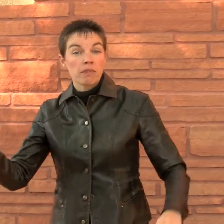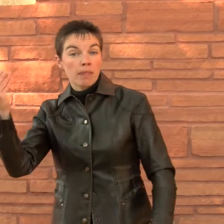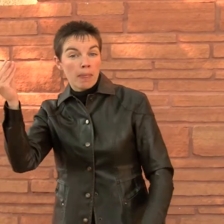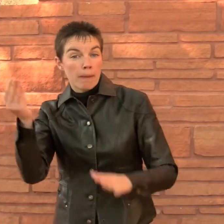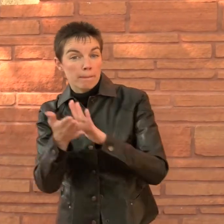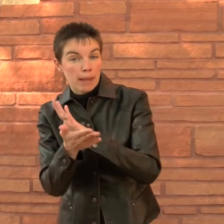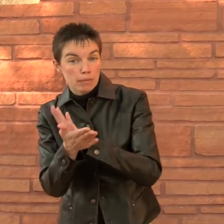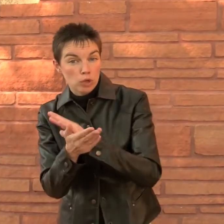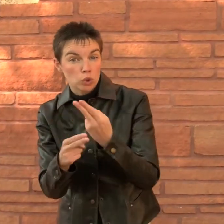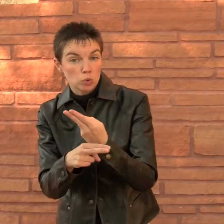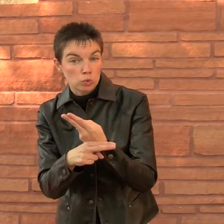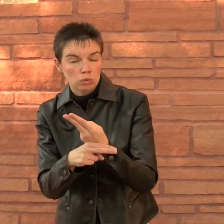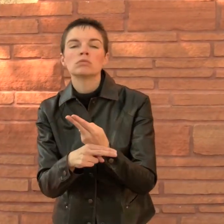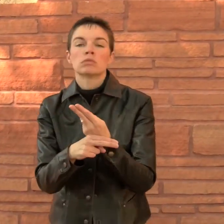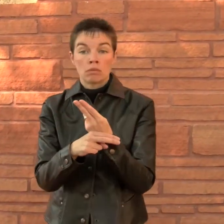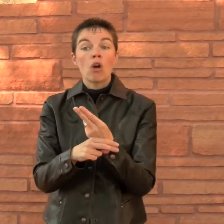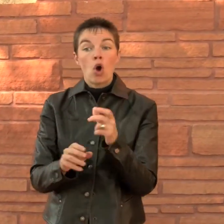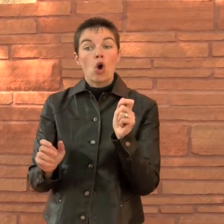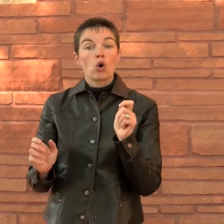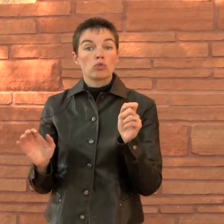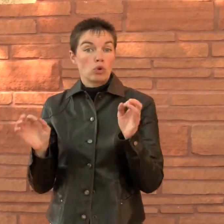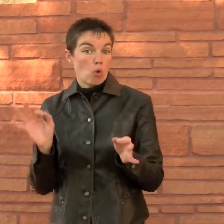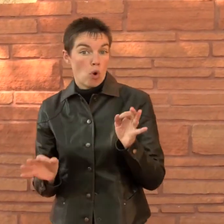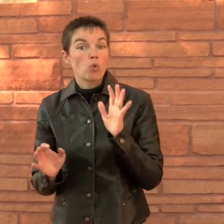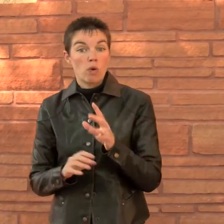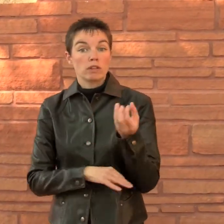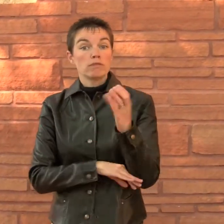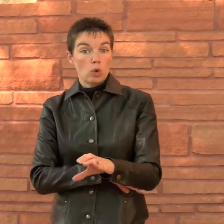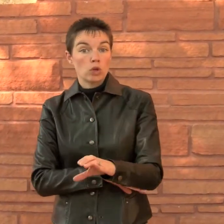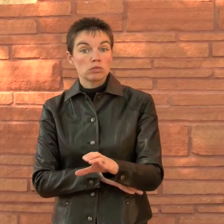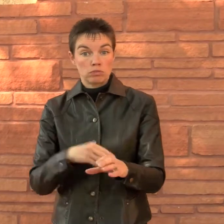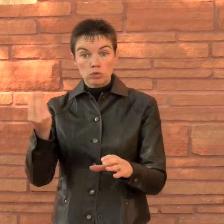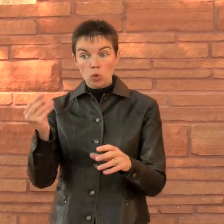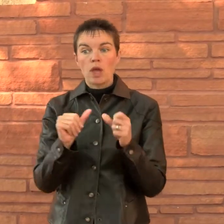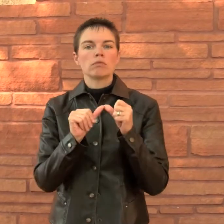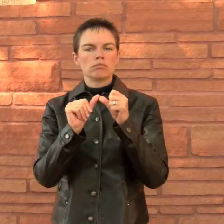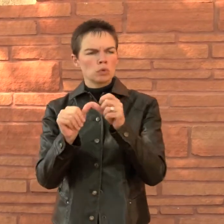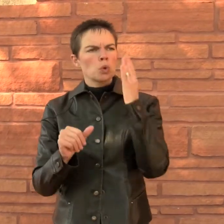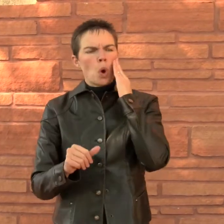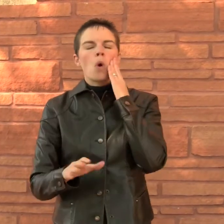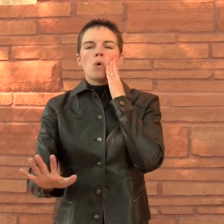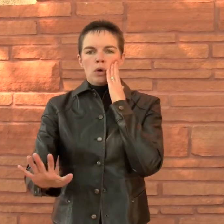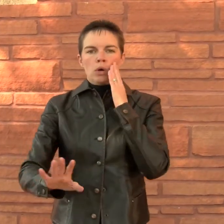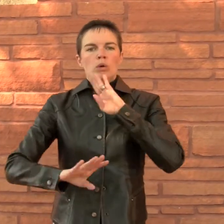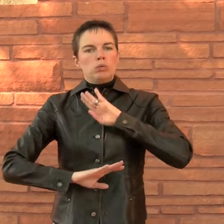This agreement is enforceable by a court of law, and so each party can feel satisfied and secure in moving forward.